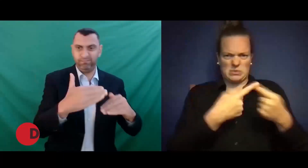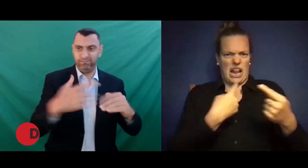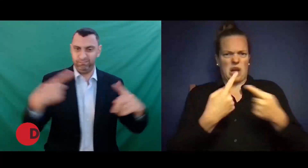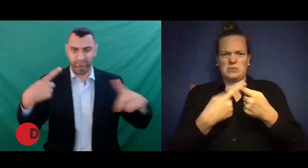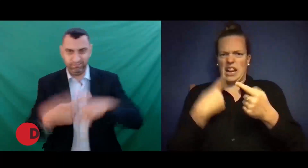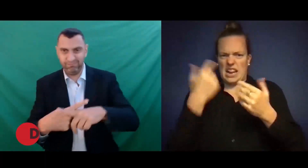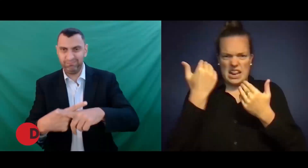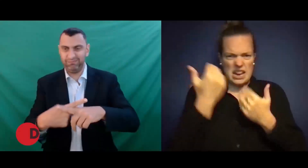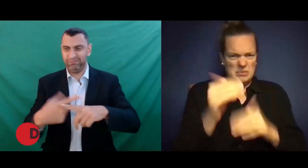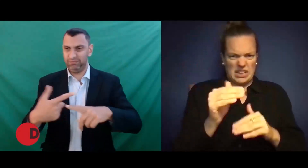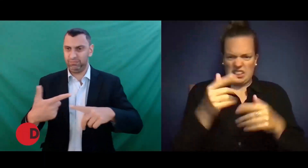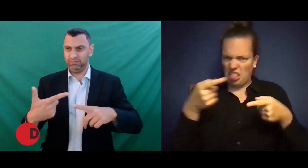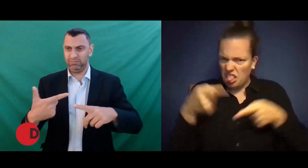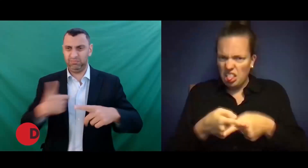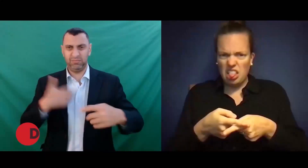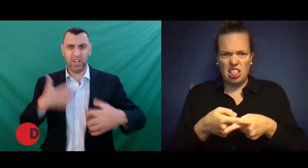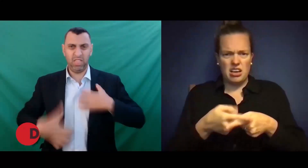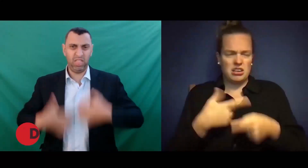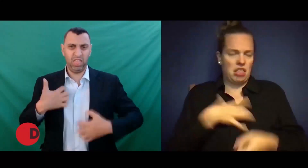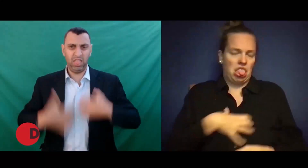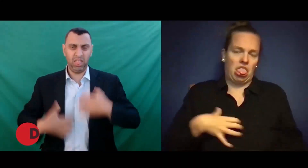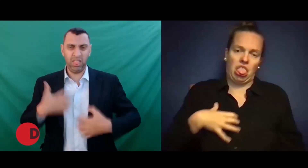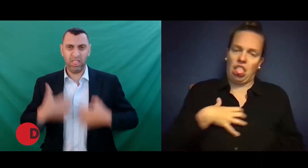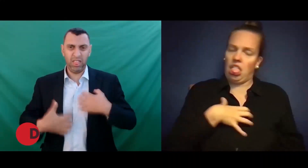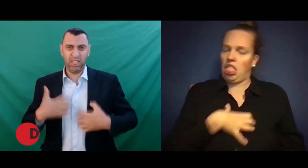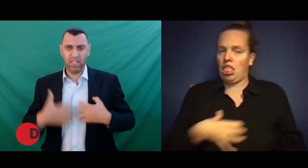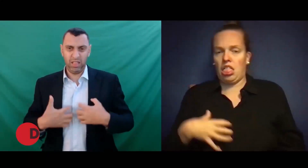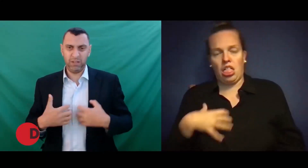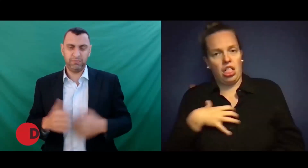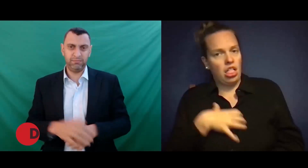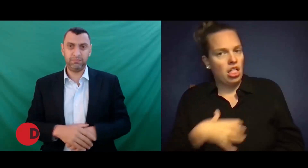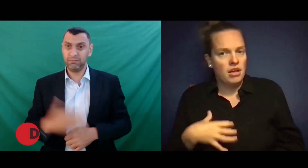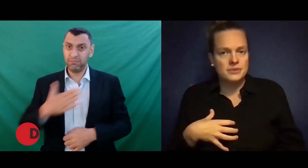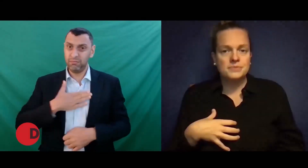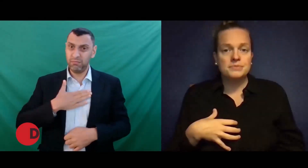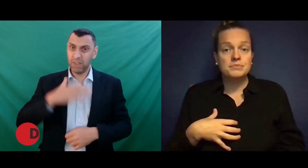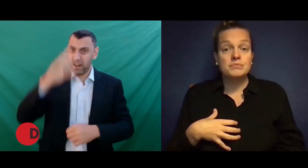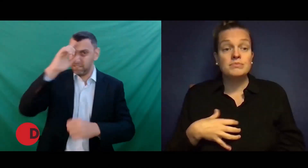That was challenging for me as it conflicted with my vision, goals,